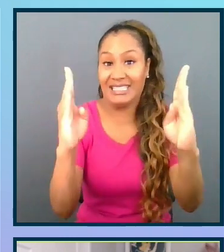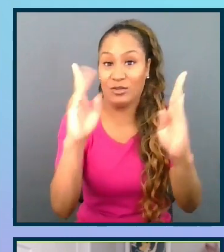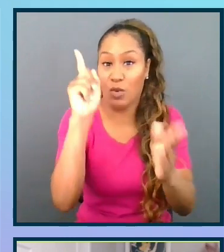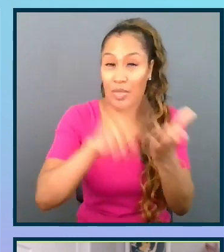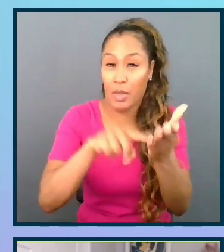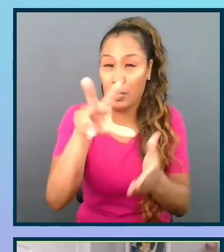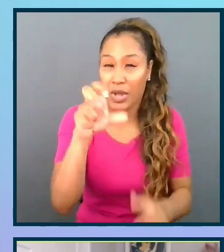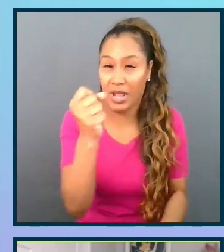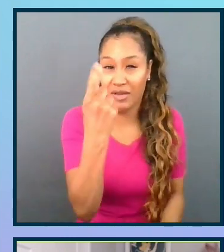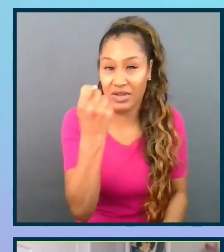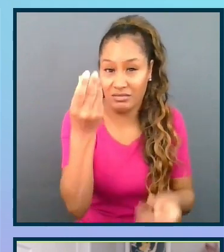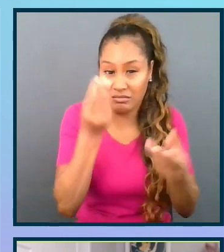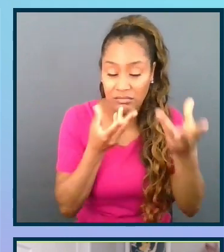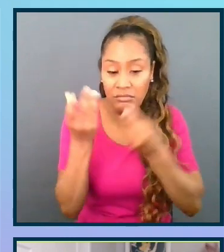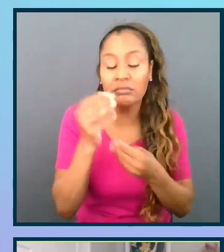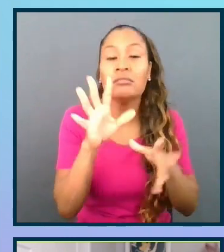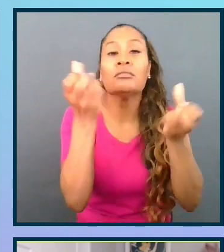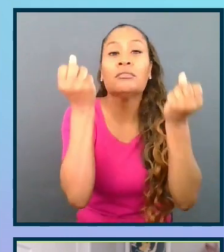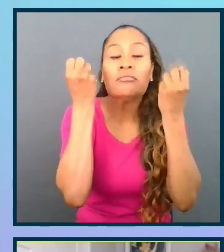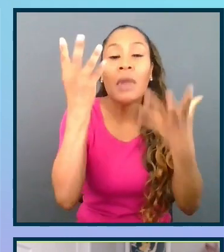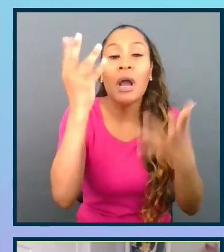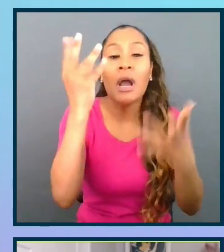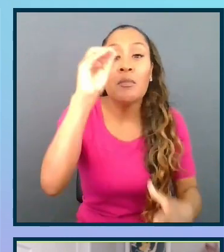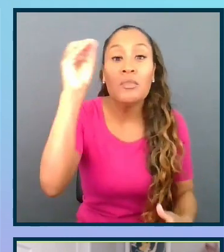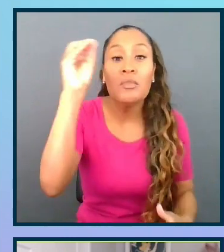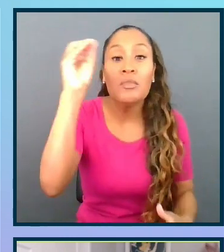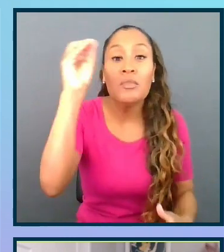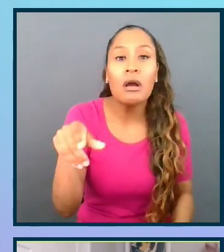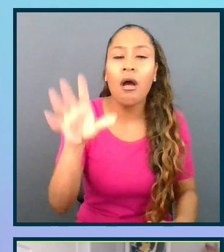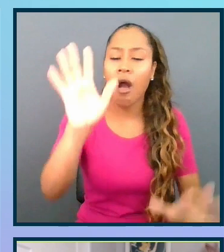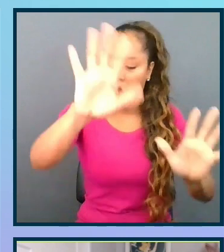8% said they had a lot of accessibility education.